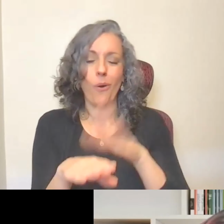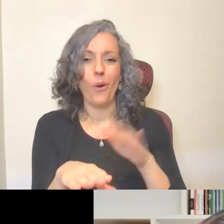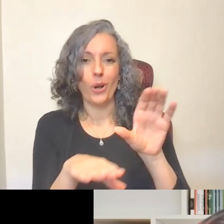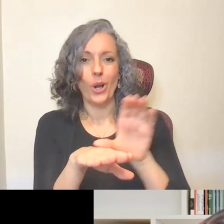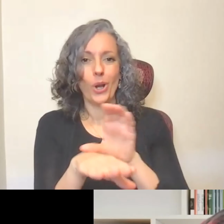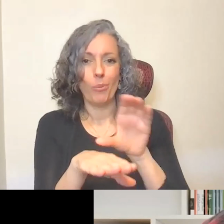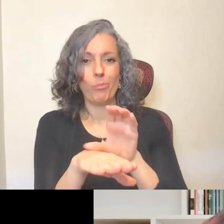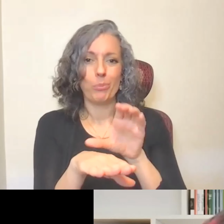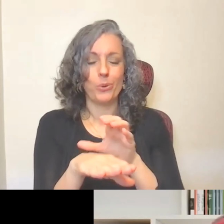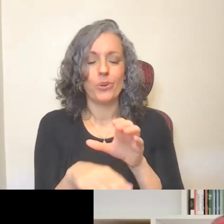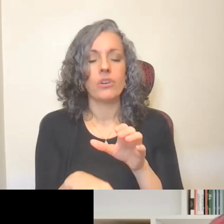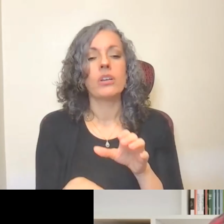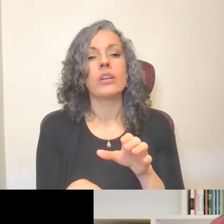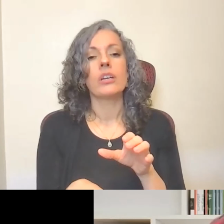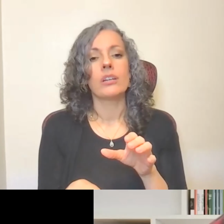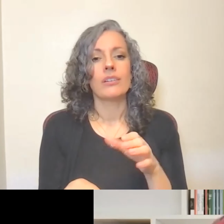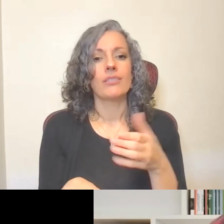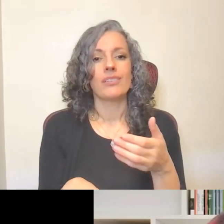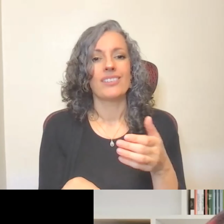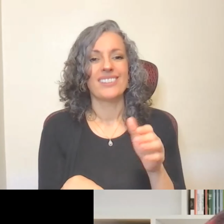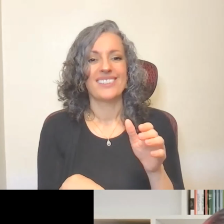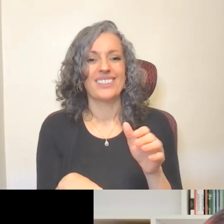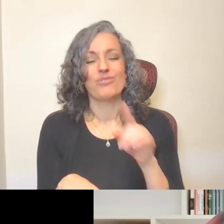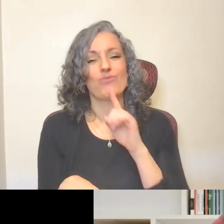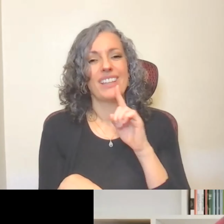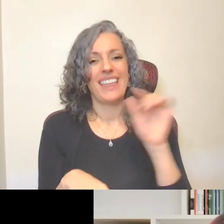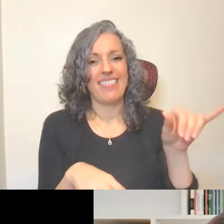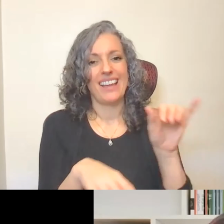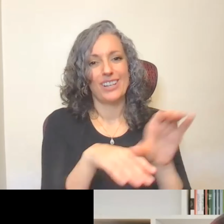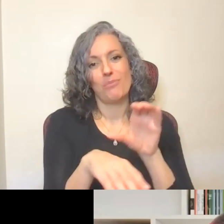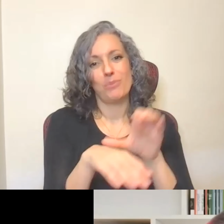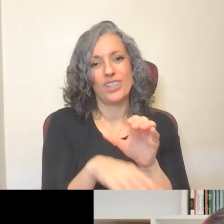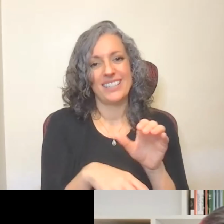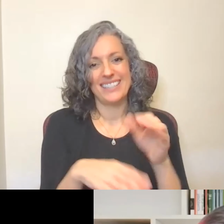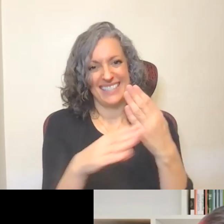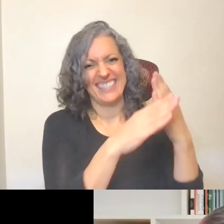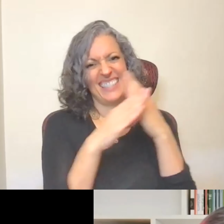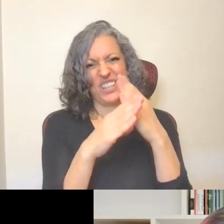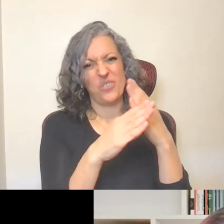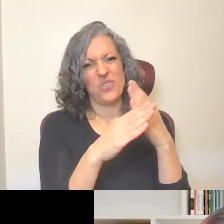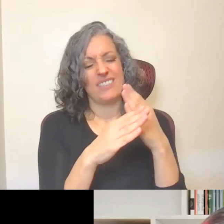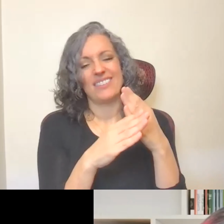design system is on my client's computer which is security airtight, but what you have is like...